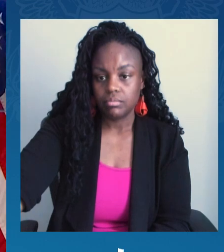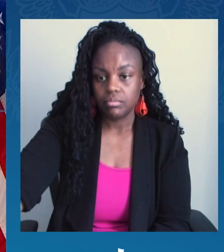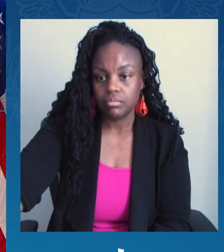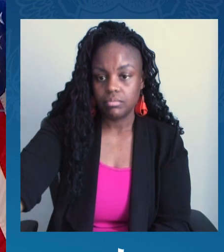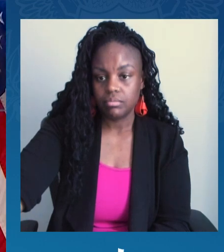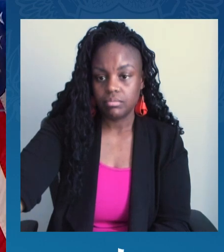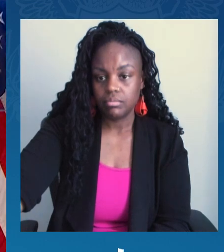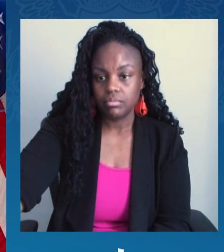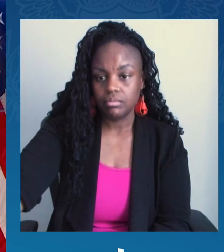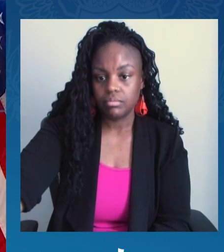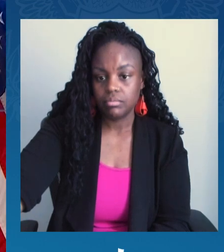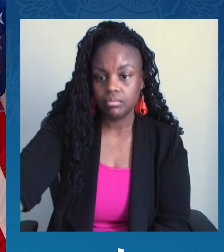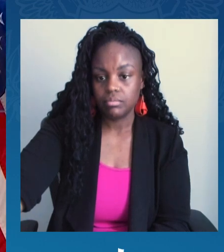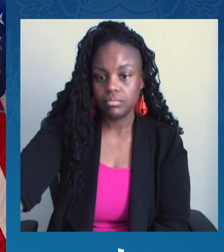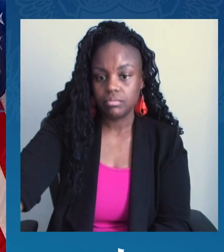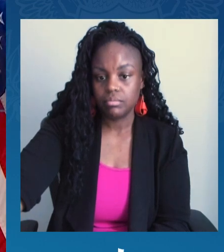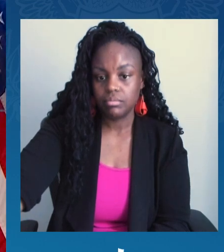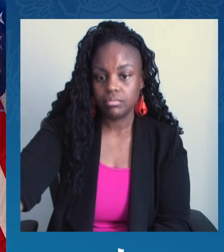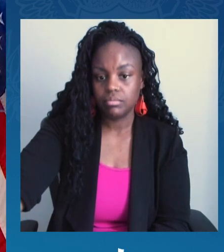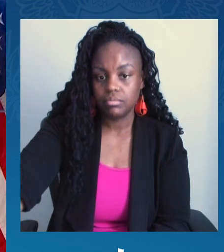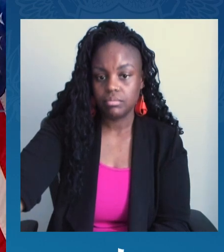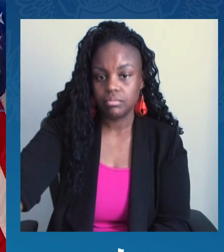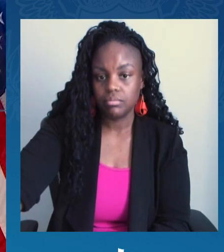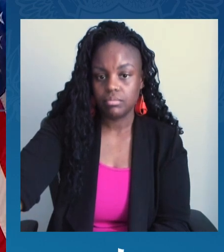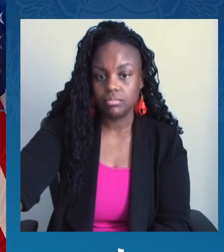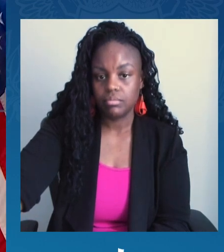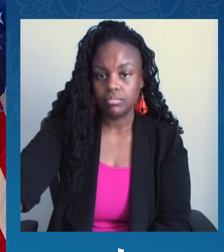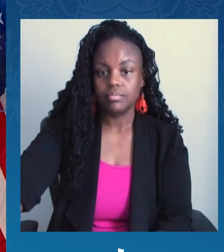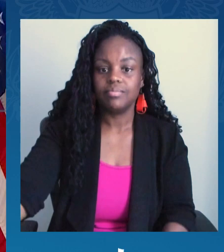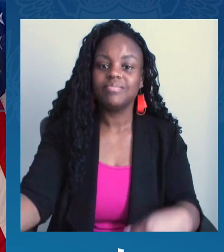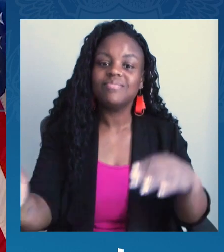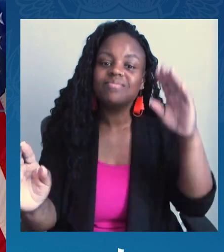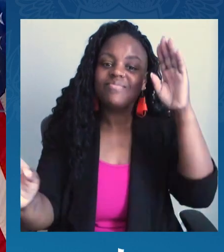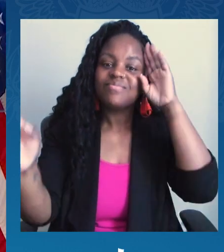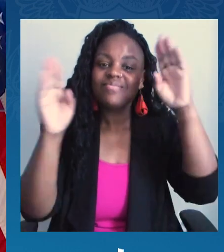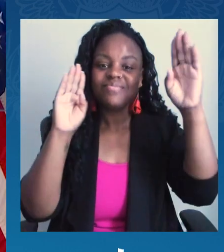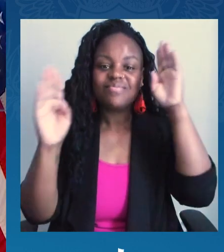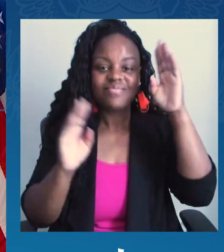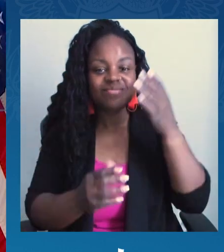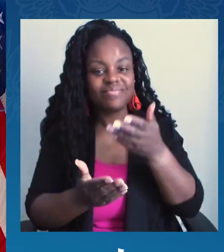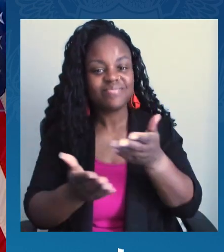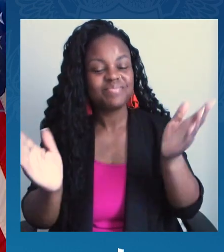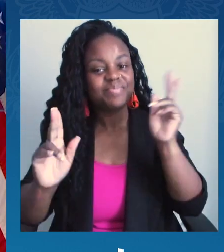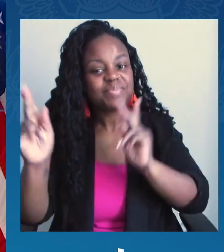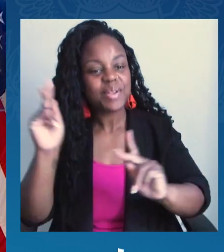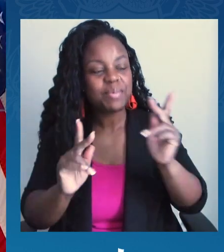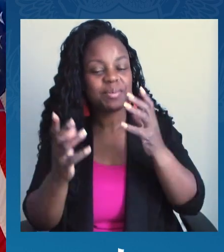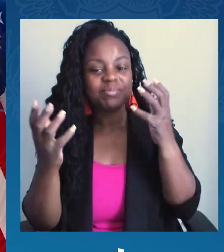Male Speaker: Good Afternoon, Urban Leaguers. Let me ask each of you to please very quickly.